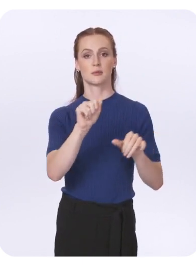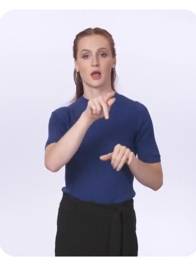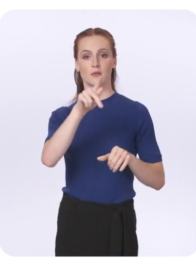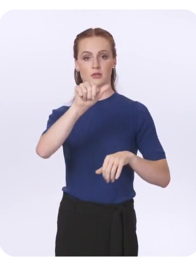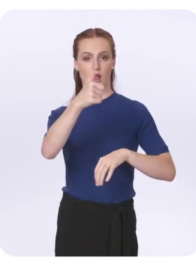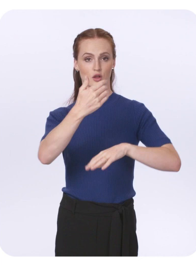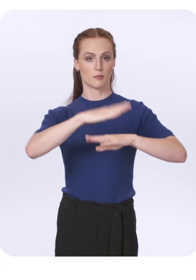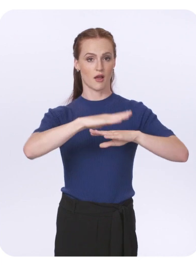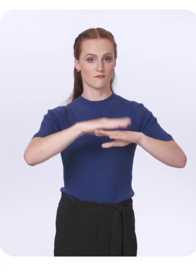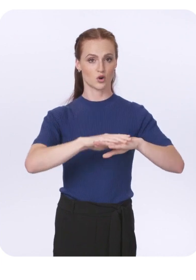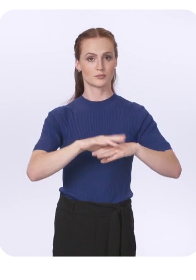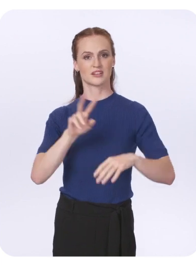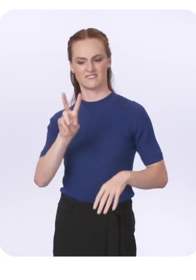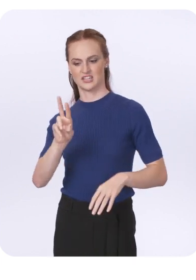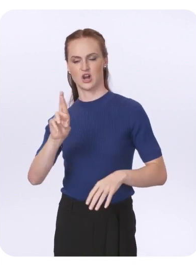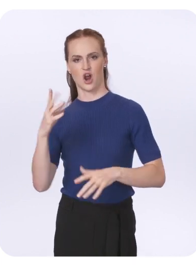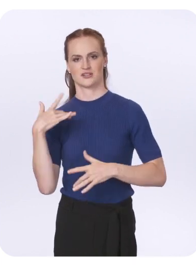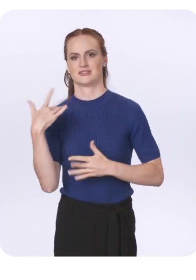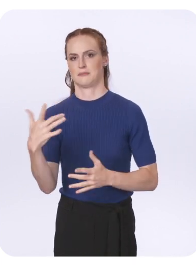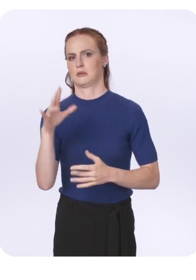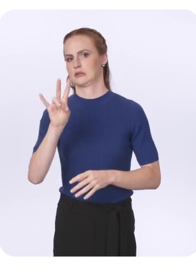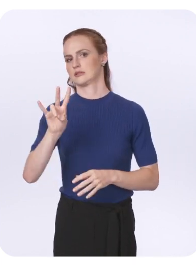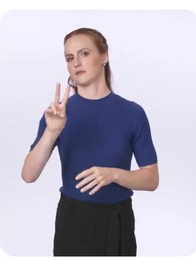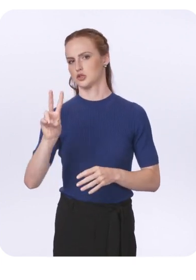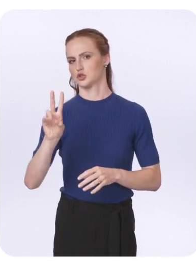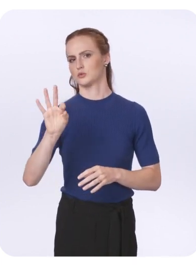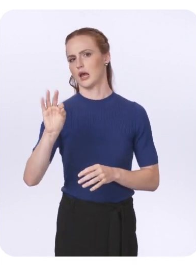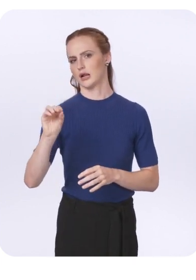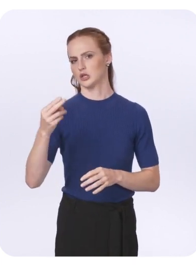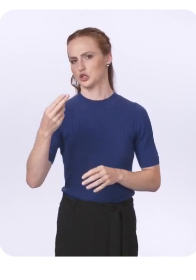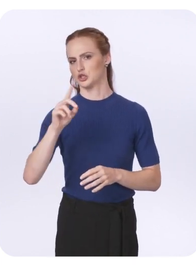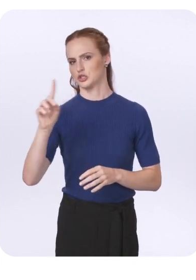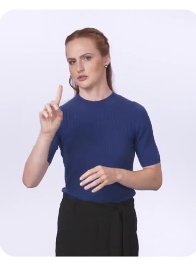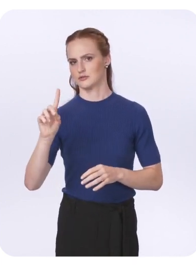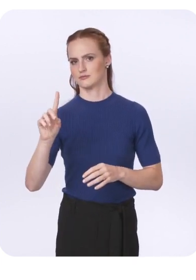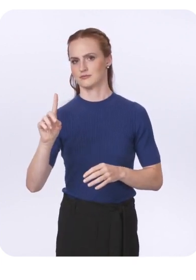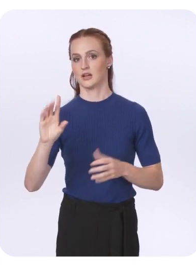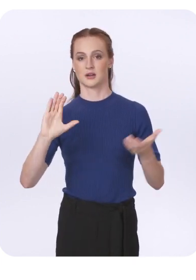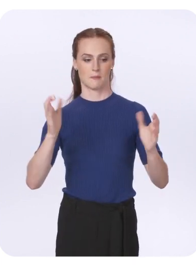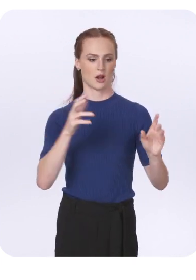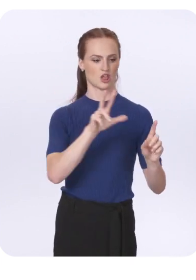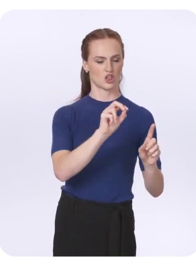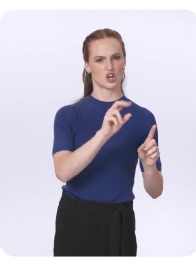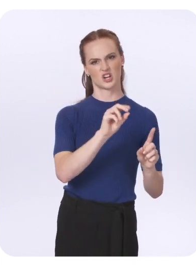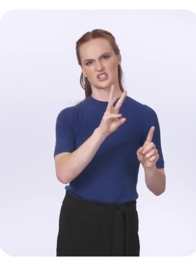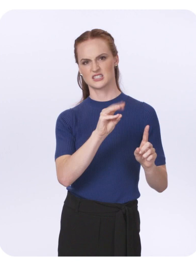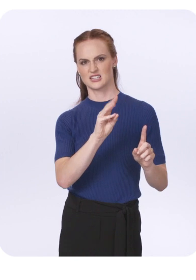VR frame rate is typically 72 or 90 Hz, up from 30 or 60 on those platforms.